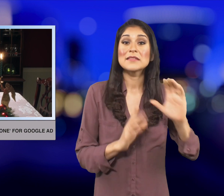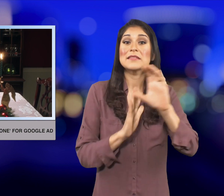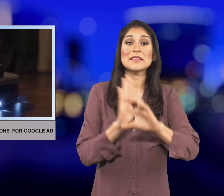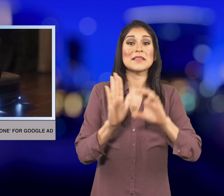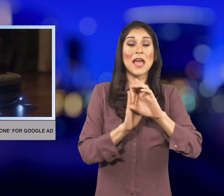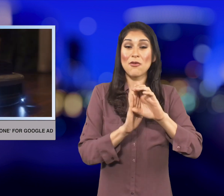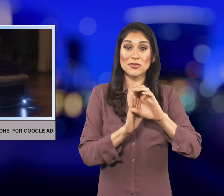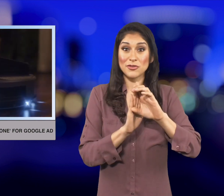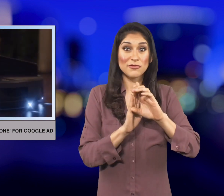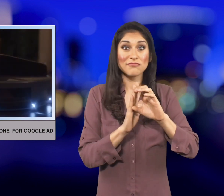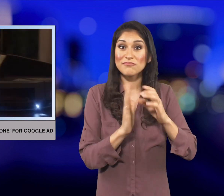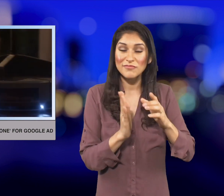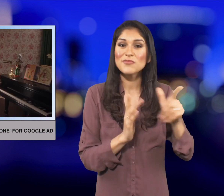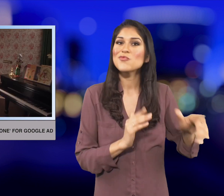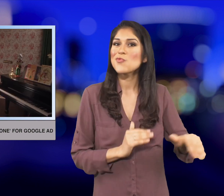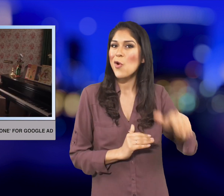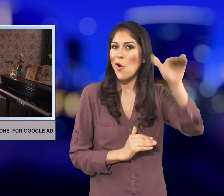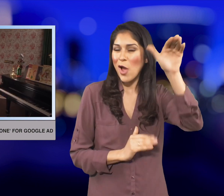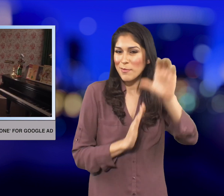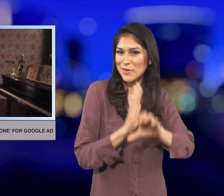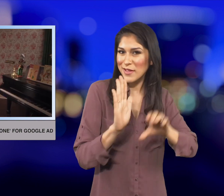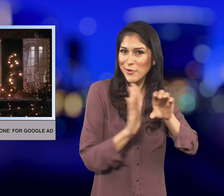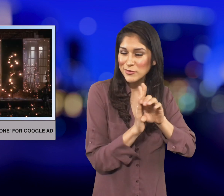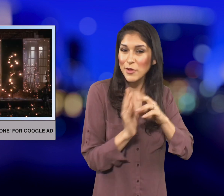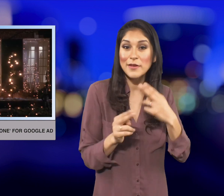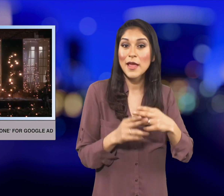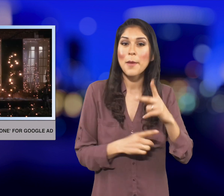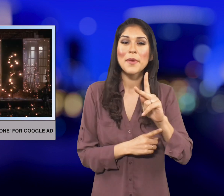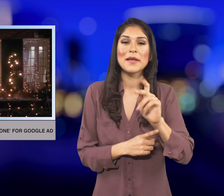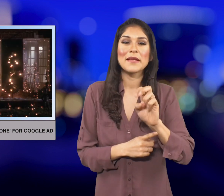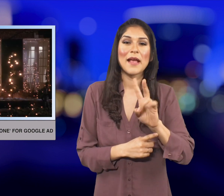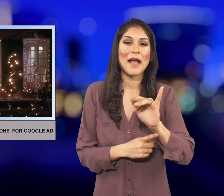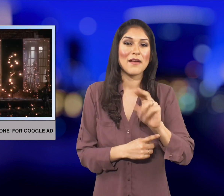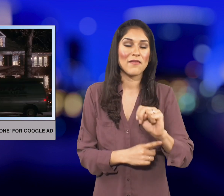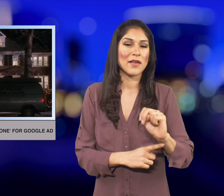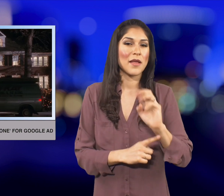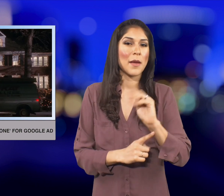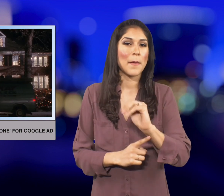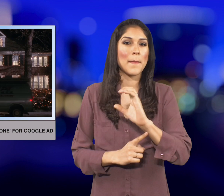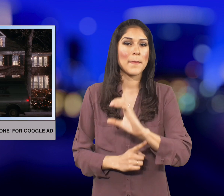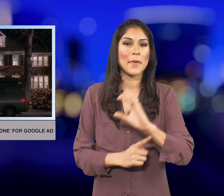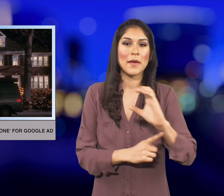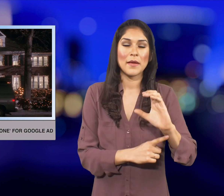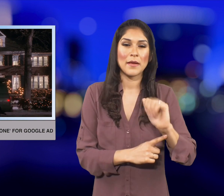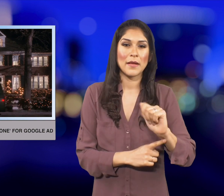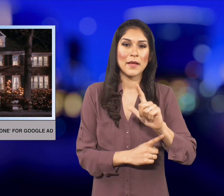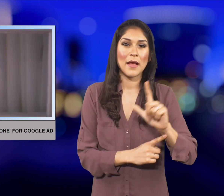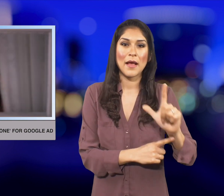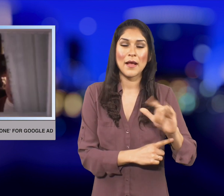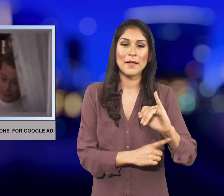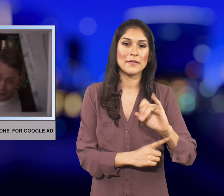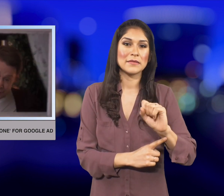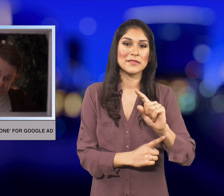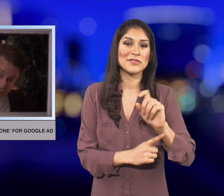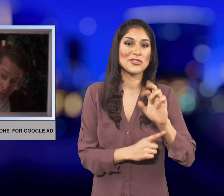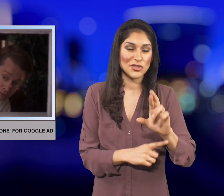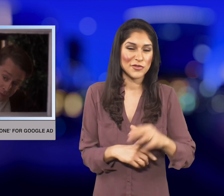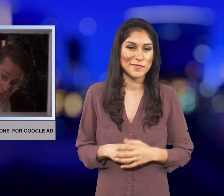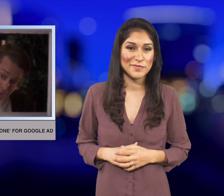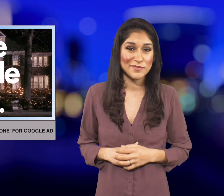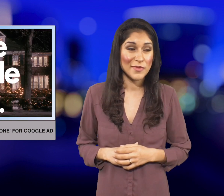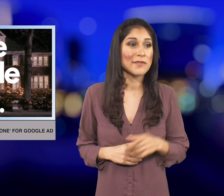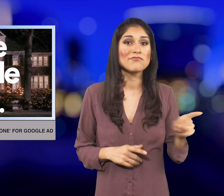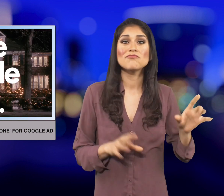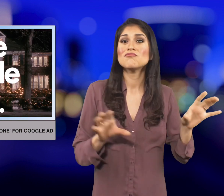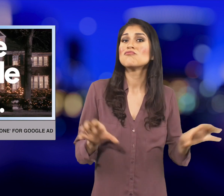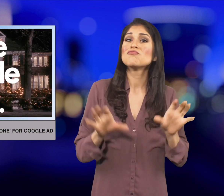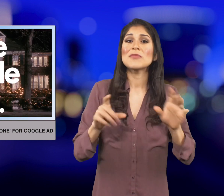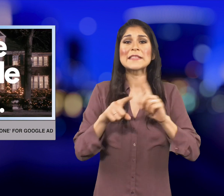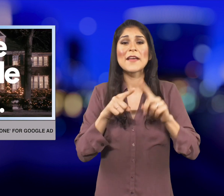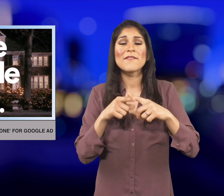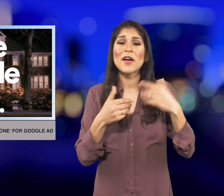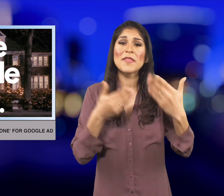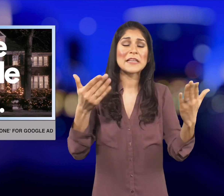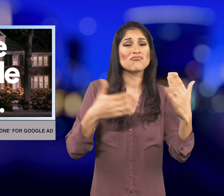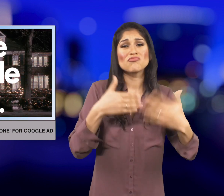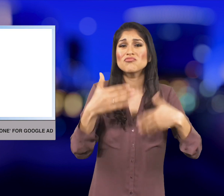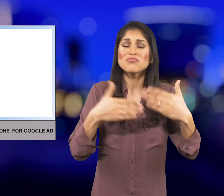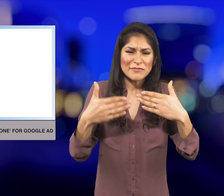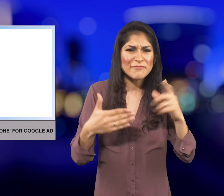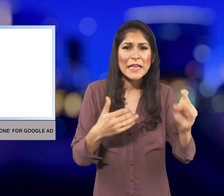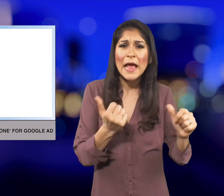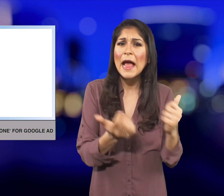Culkin's character, a grown-up Kevin McAllister, is helped along the way by the various features